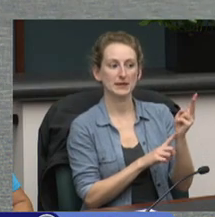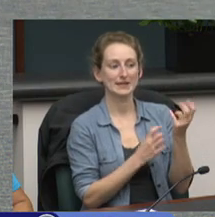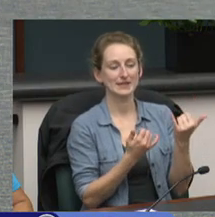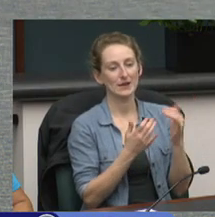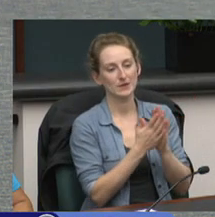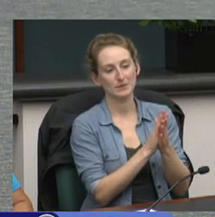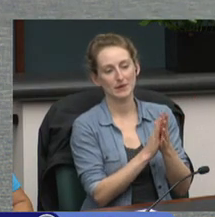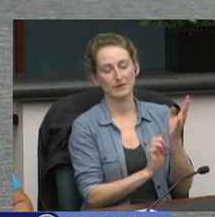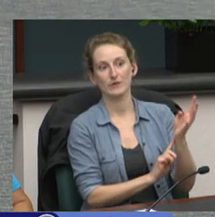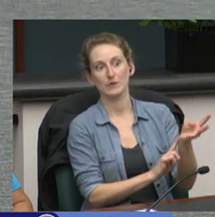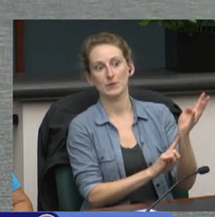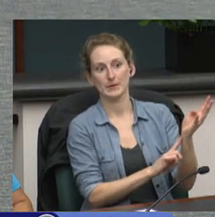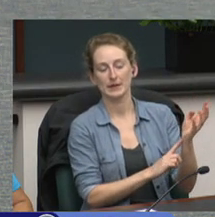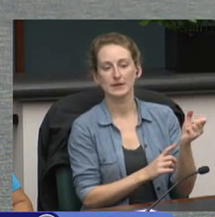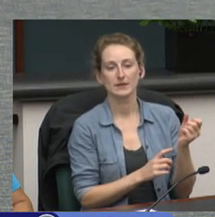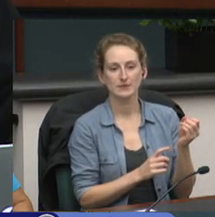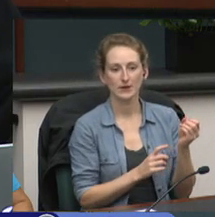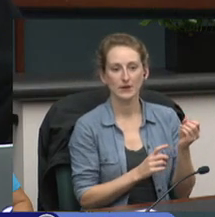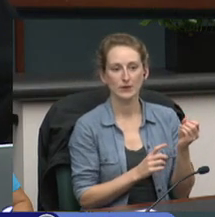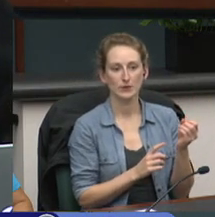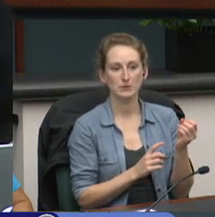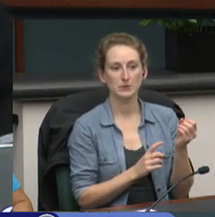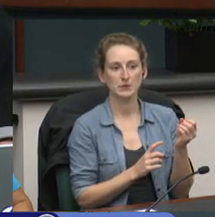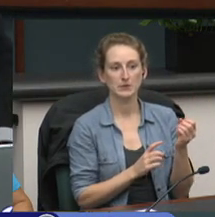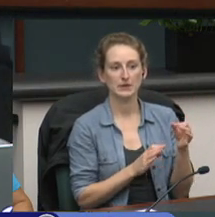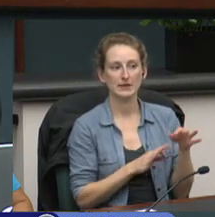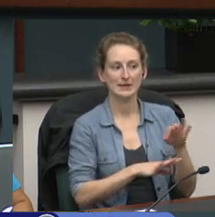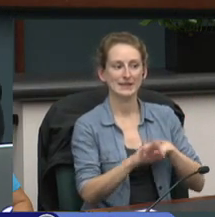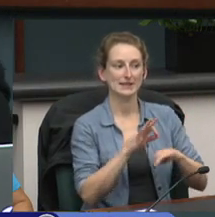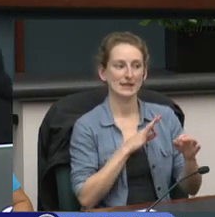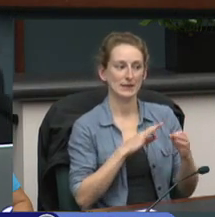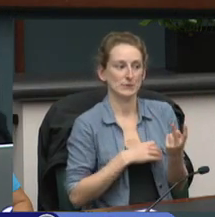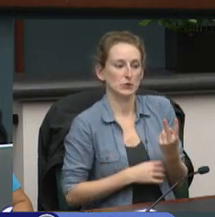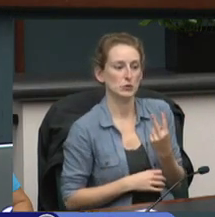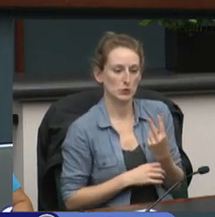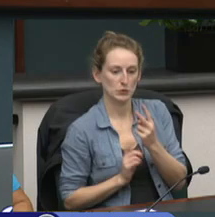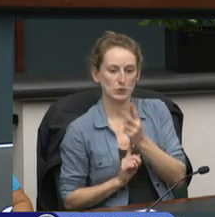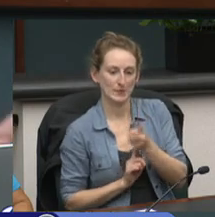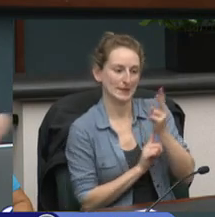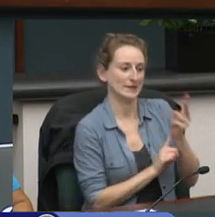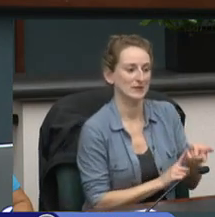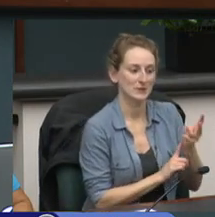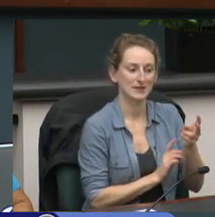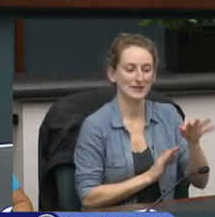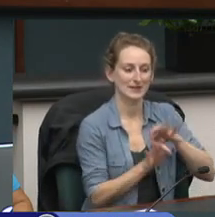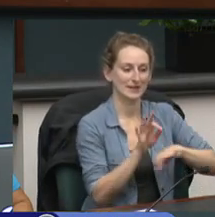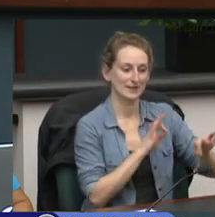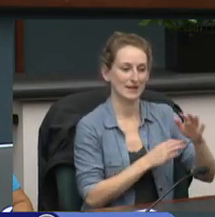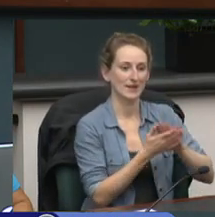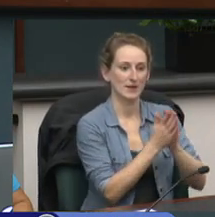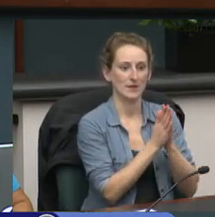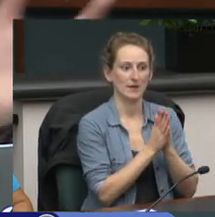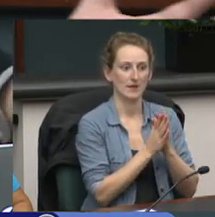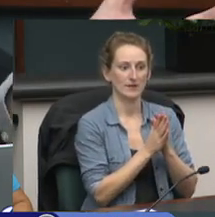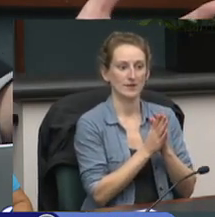why I've been a little huffy about it this evening I think I appreciate the